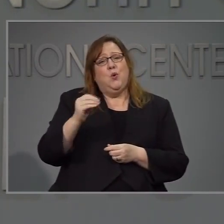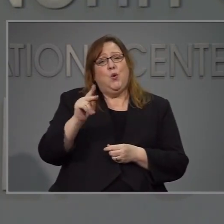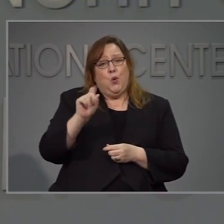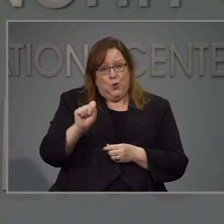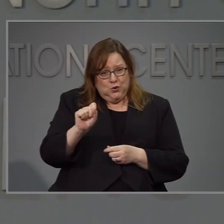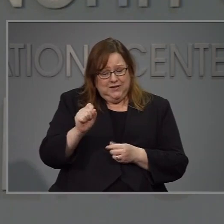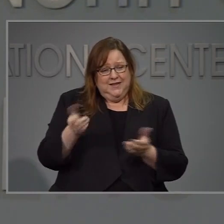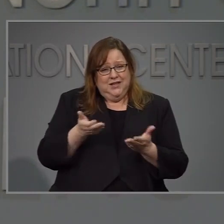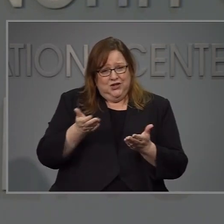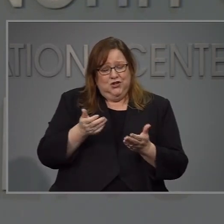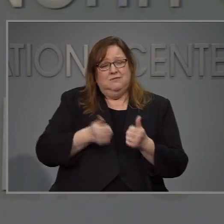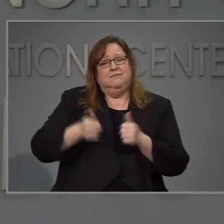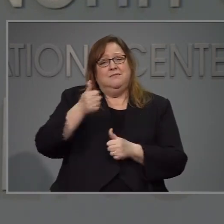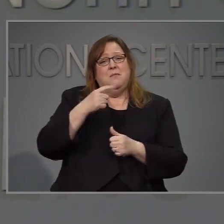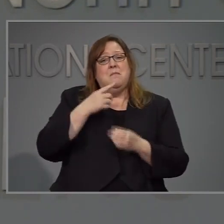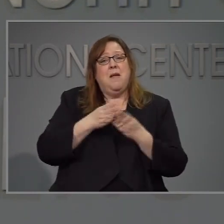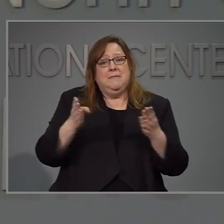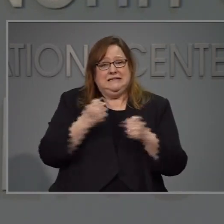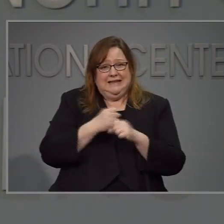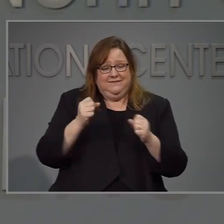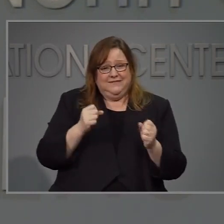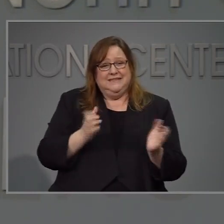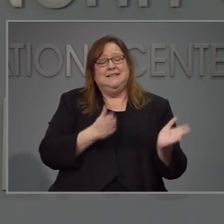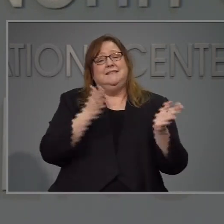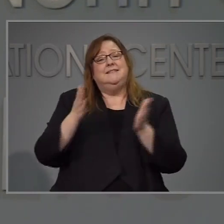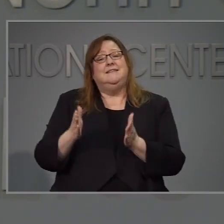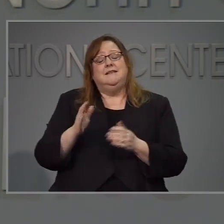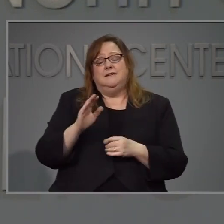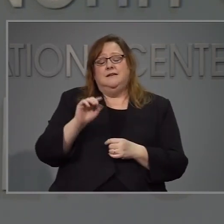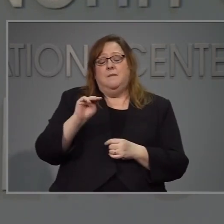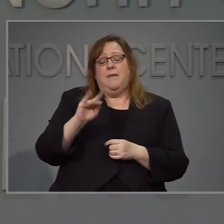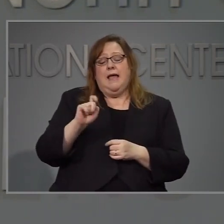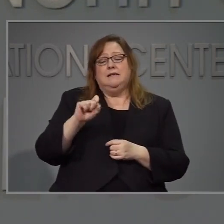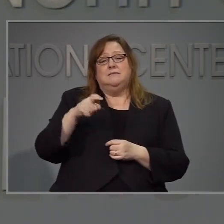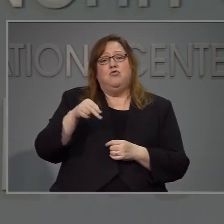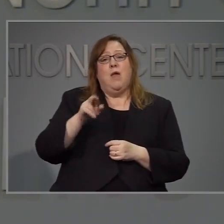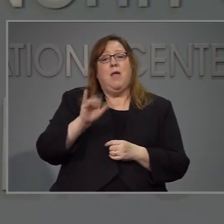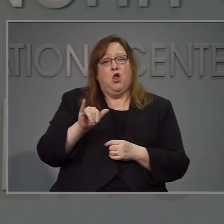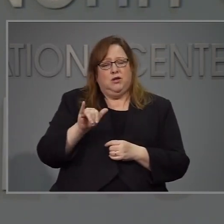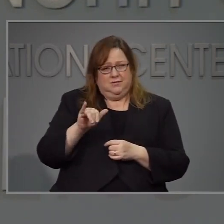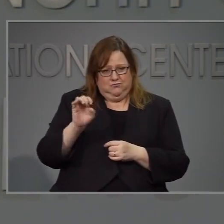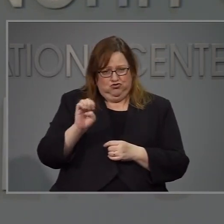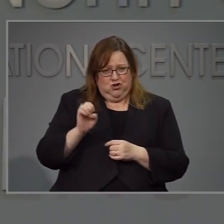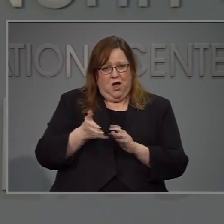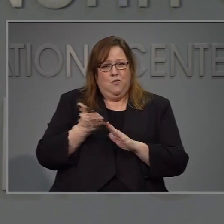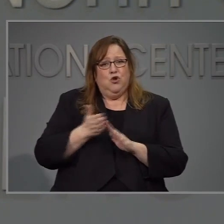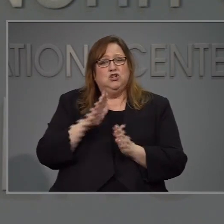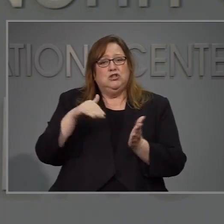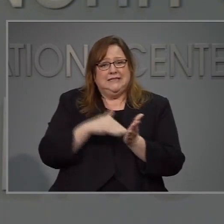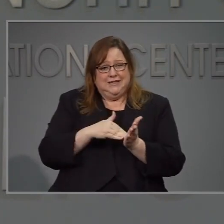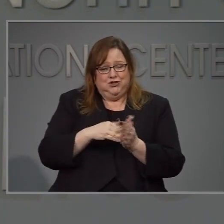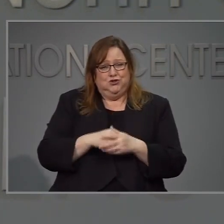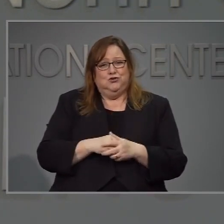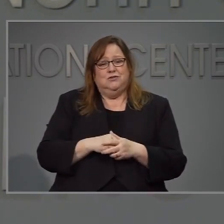DOCTOR COHEN OUR SECRETARY OF THE DEPARTMENT OF HEALTH AND HUMAN SERVICES. OUR SECRETARY OF PUBLIC SAFETY ERIC COOKS IS WITH US ALONG WITH DIRECTOR OF EMERGENCY MANAGEMENT MIKE